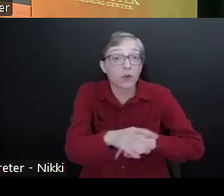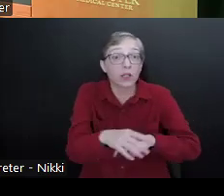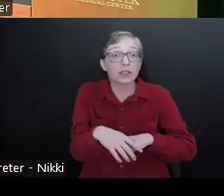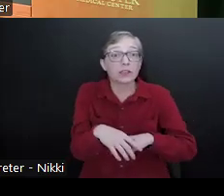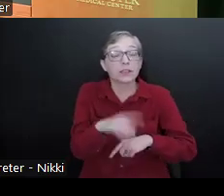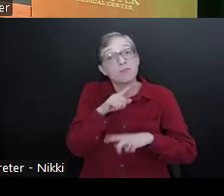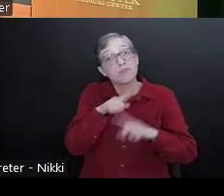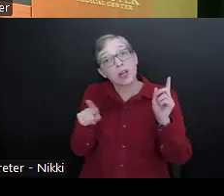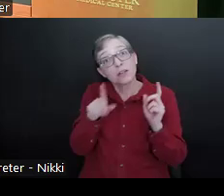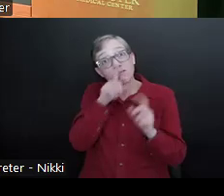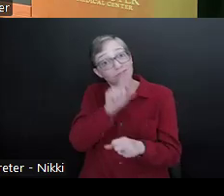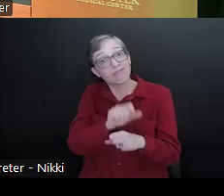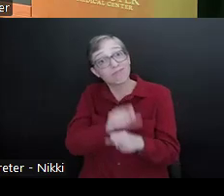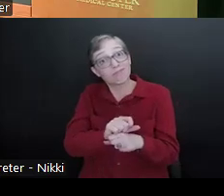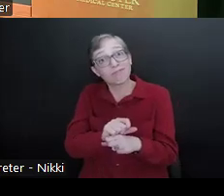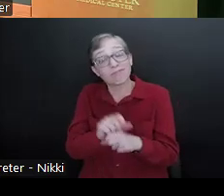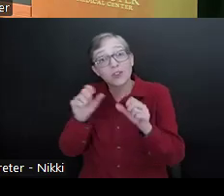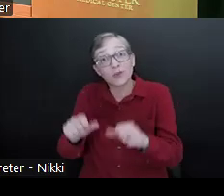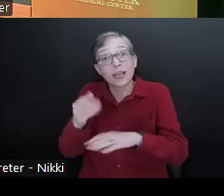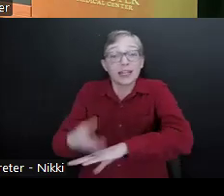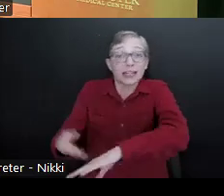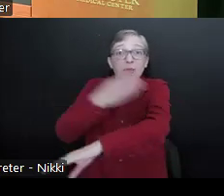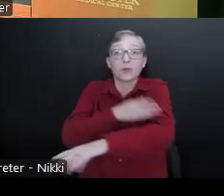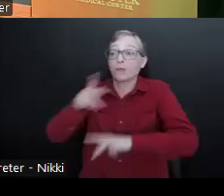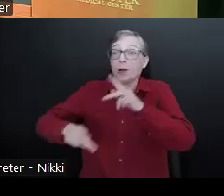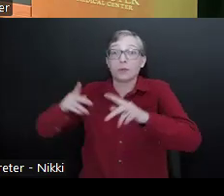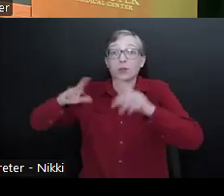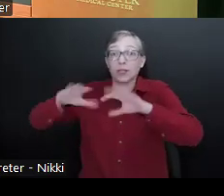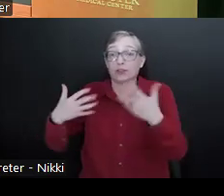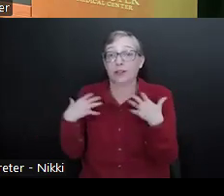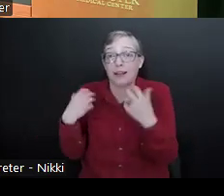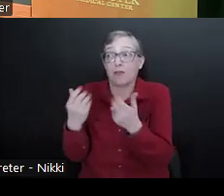actually improve kind of population health in in such a way by doing these kinds of interventions